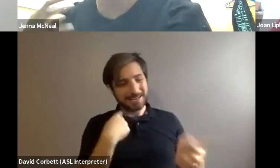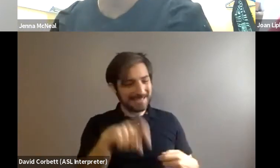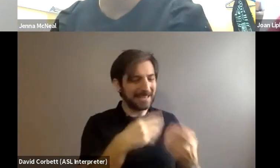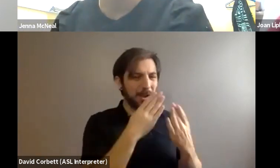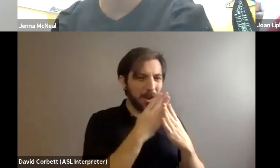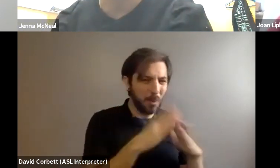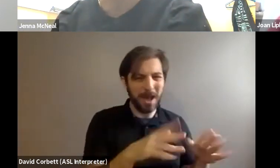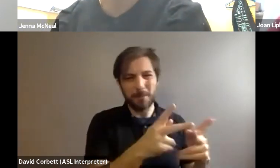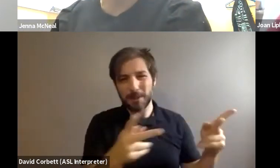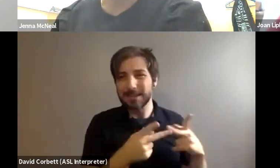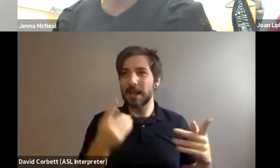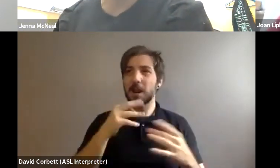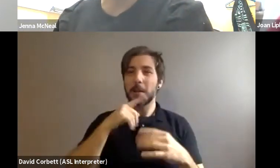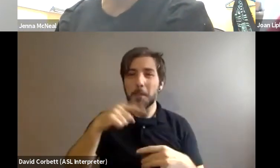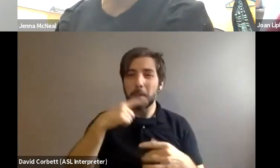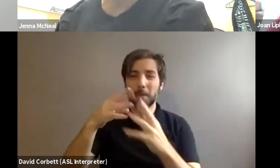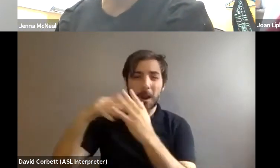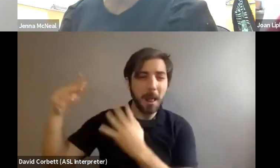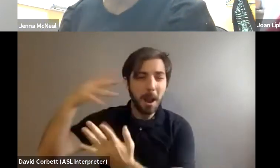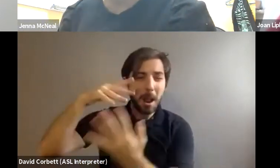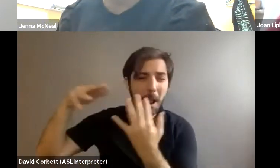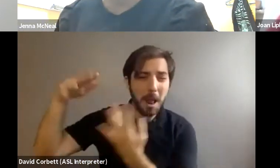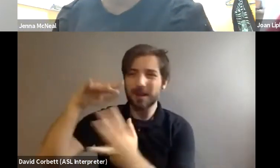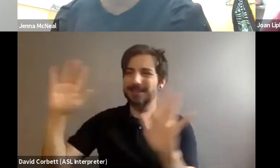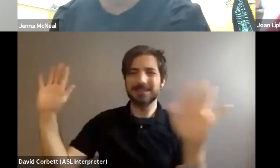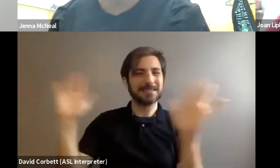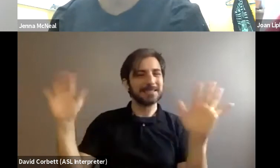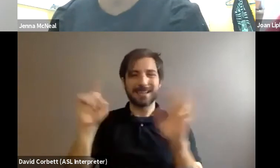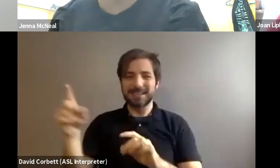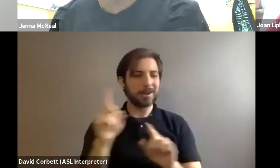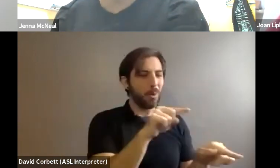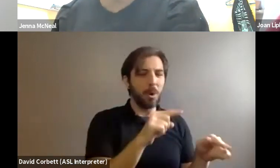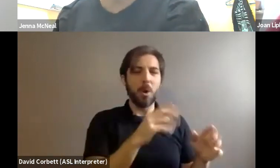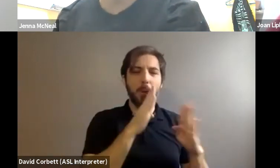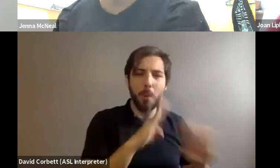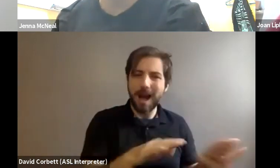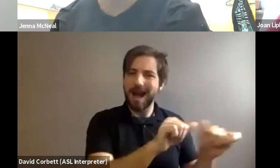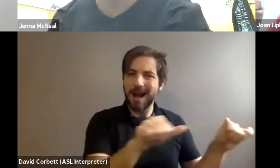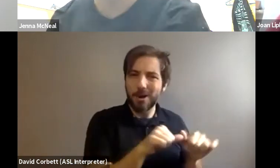in a public area you know so i just kind of figured out well what more could this room